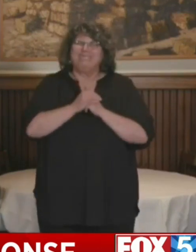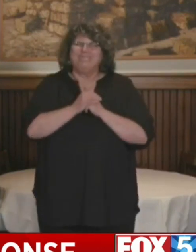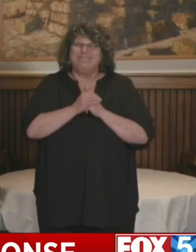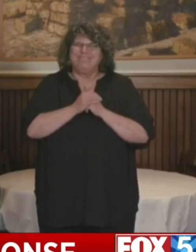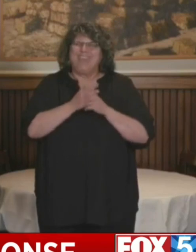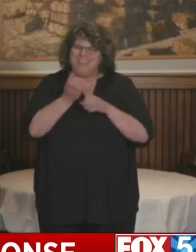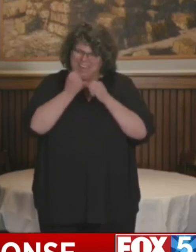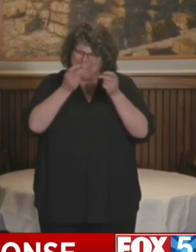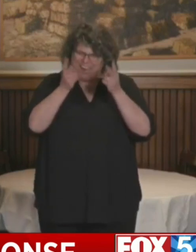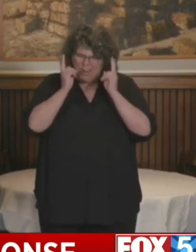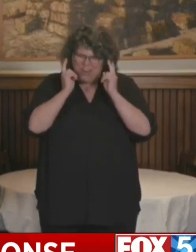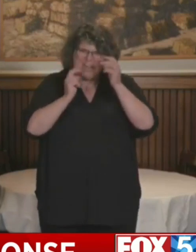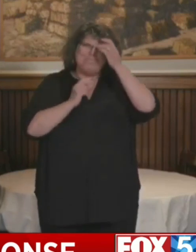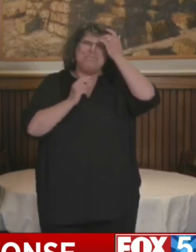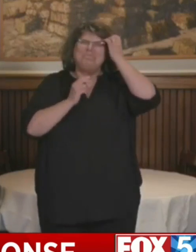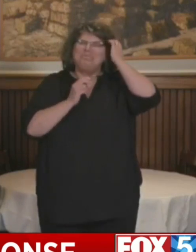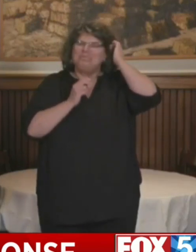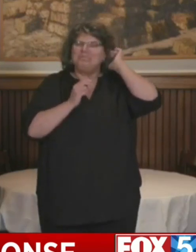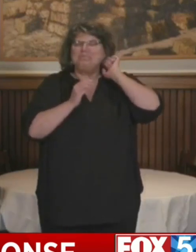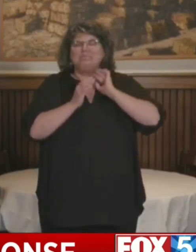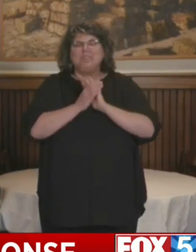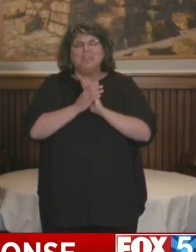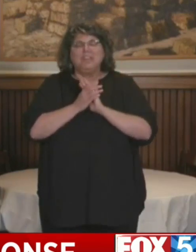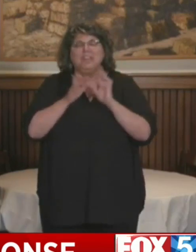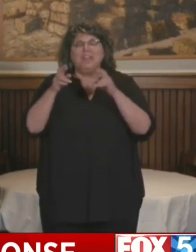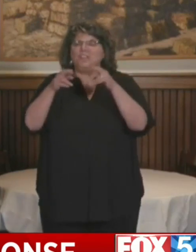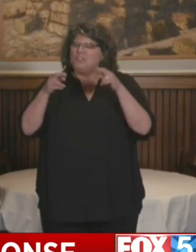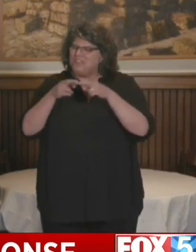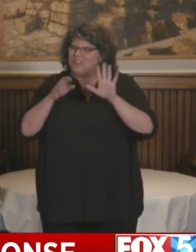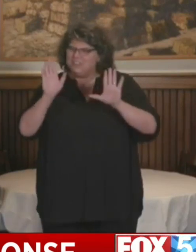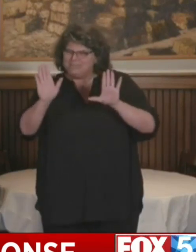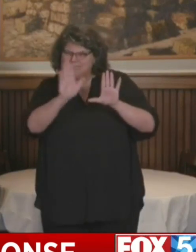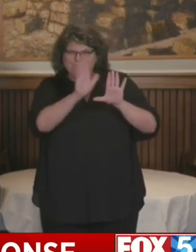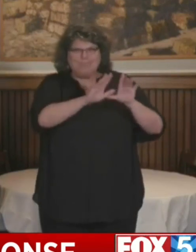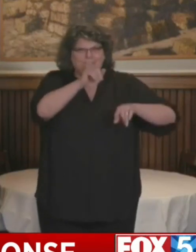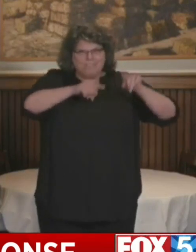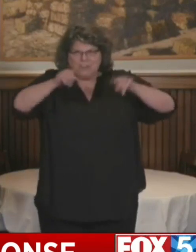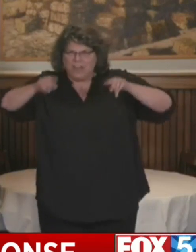TO JUST GO BACK TO THAT BECAUSE I KNOW IT SUPPORTED ONE. THE HAIR ISSUES FOR SIR